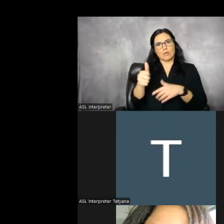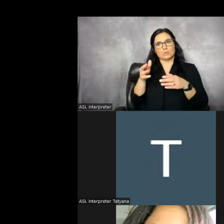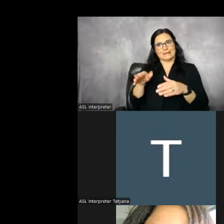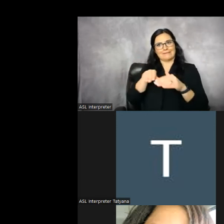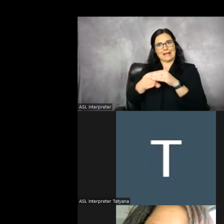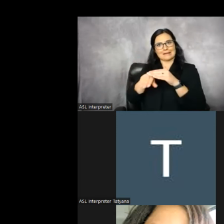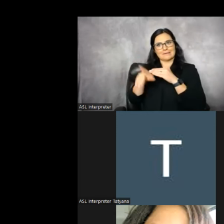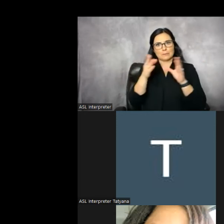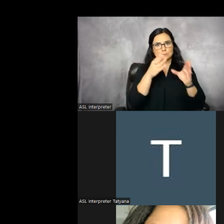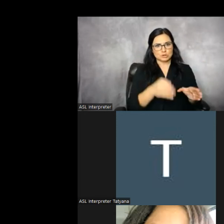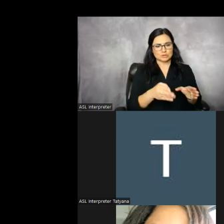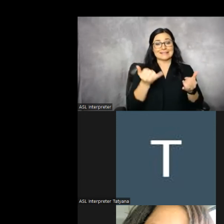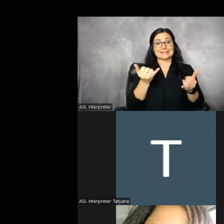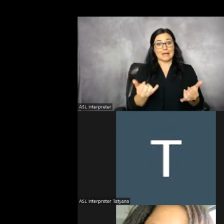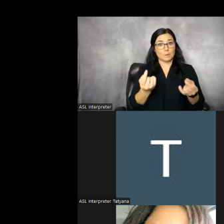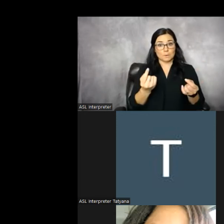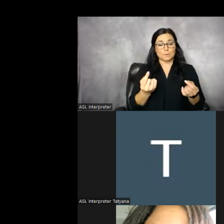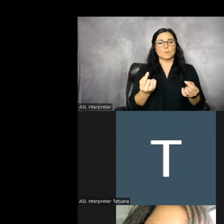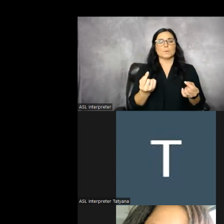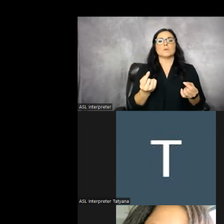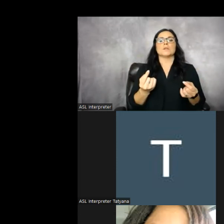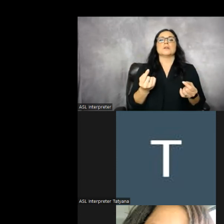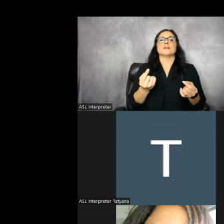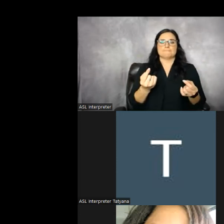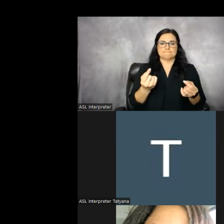Now you need to address, well, is that alternate access plan,